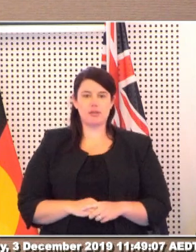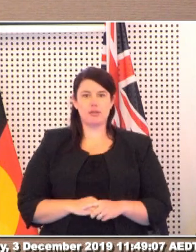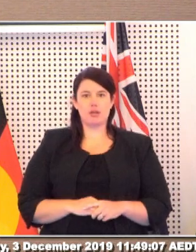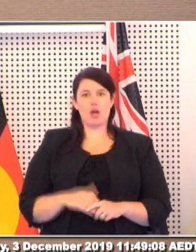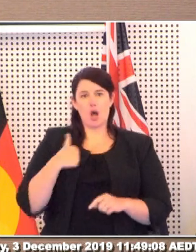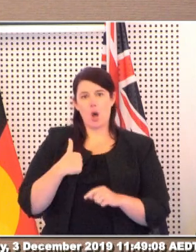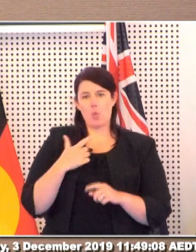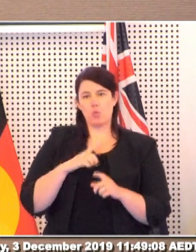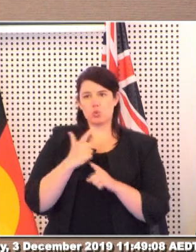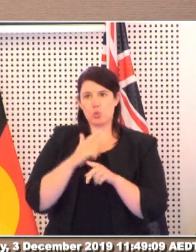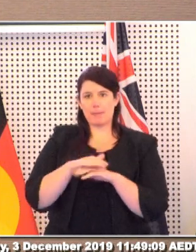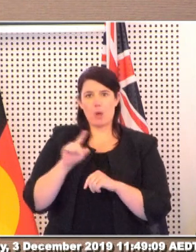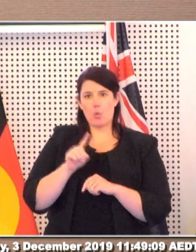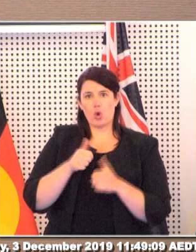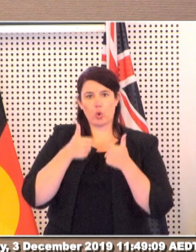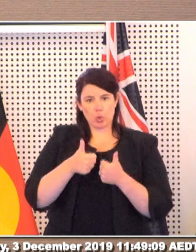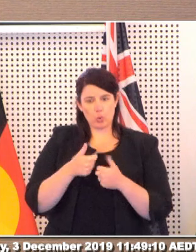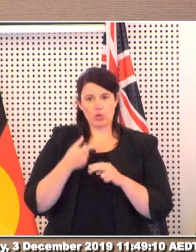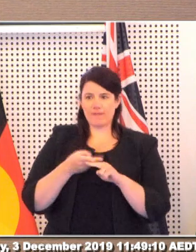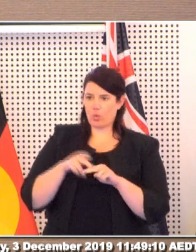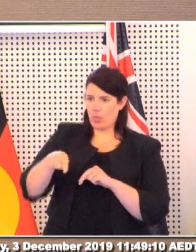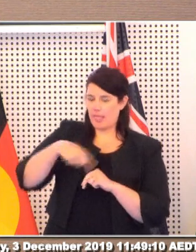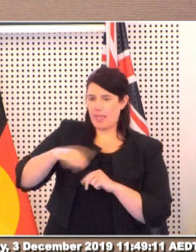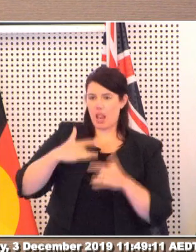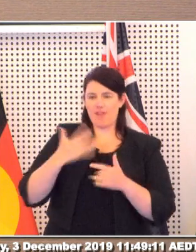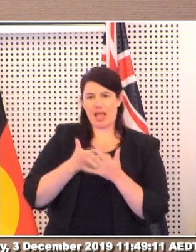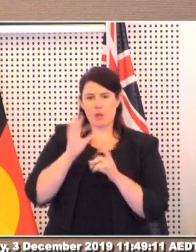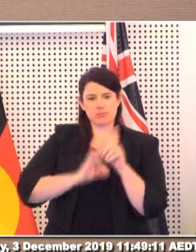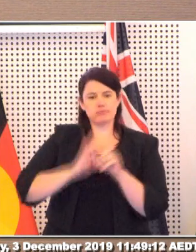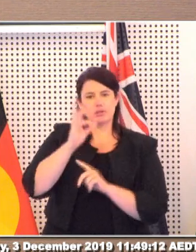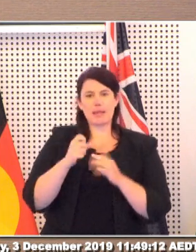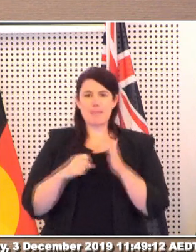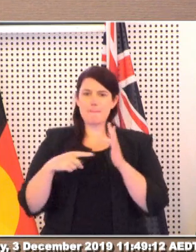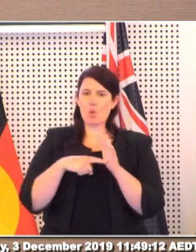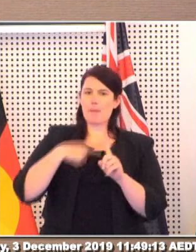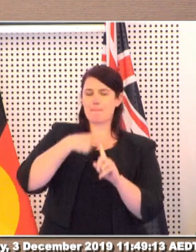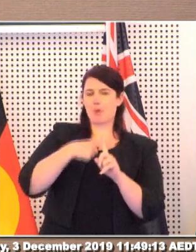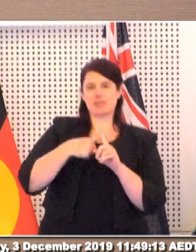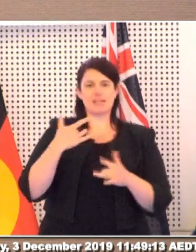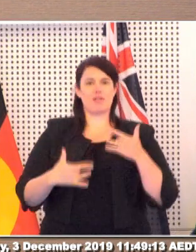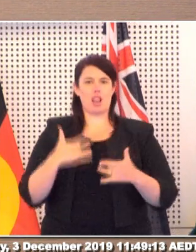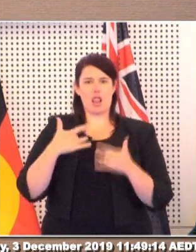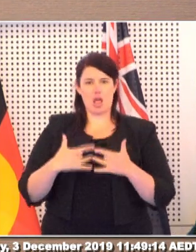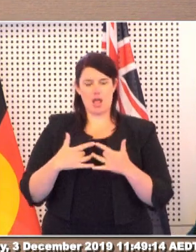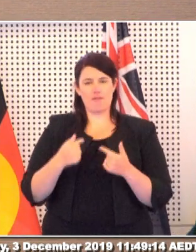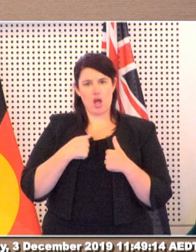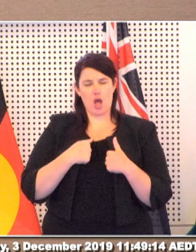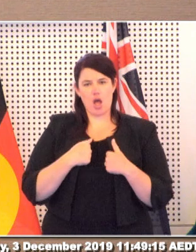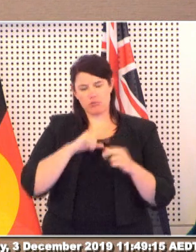flourishing life and what gets in the way of that. I’m interested in preventing abuse, but more than that,